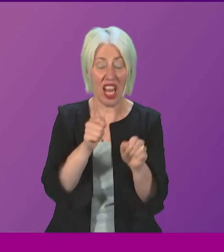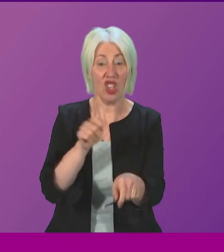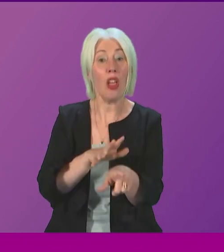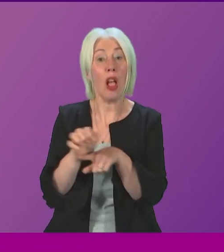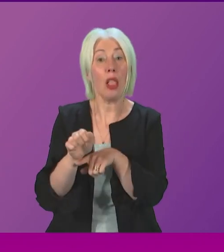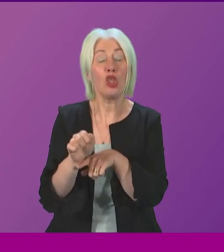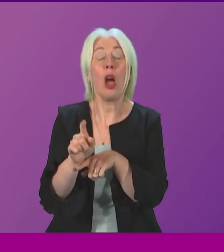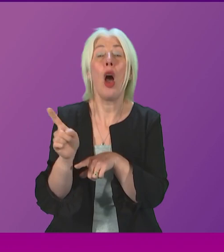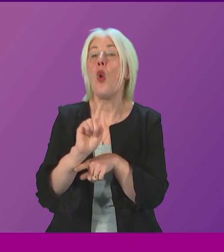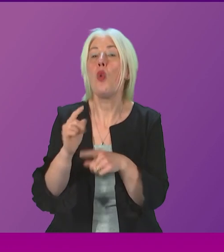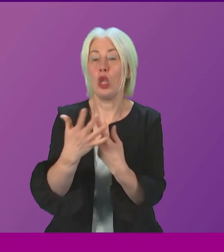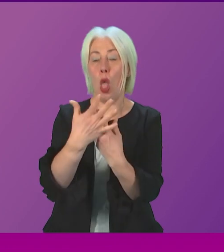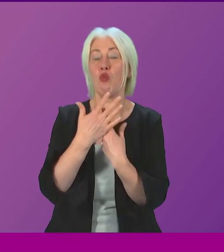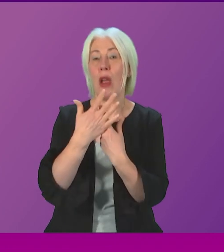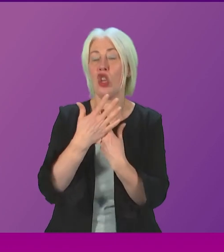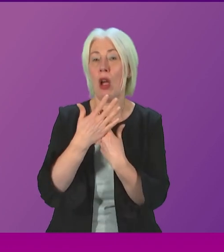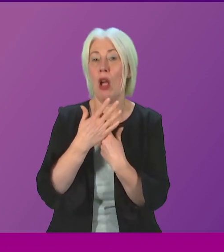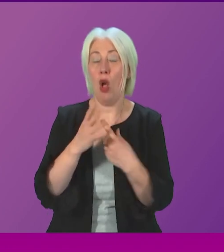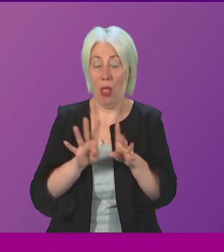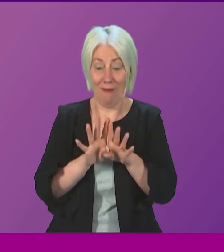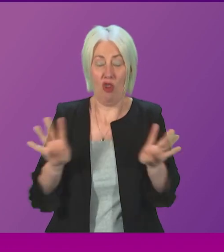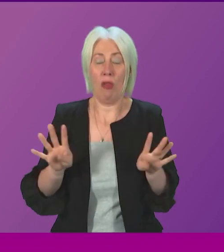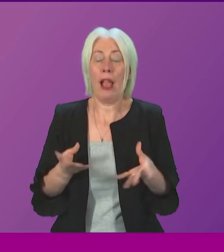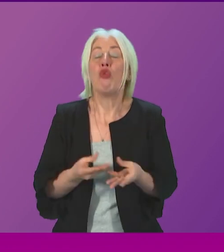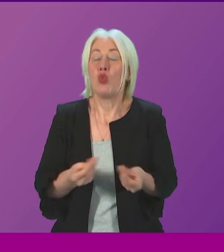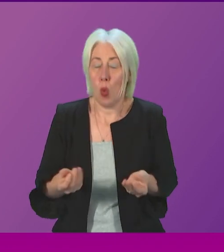was the pressures on frontline resourcing.”